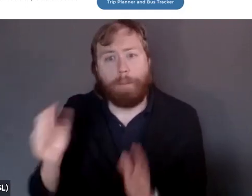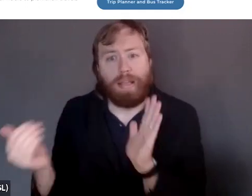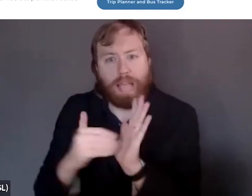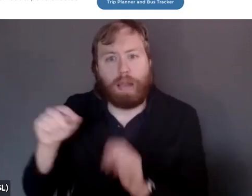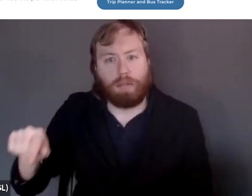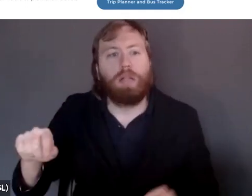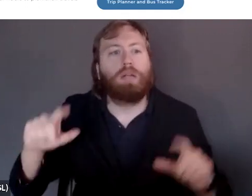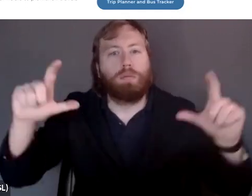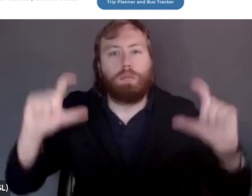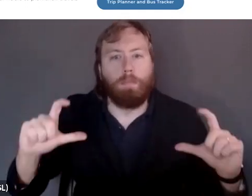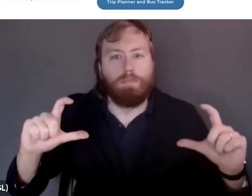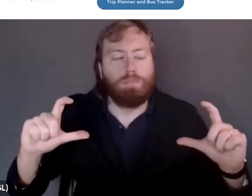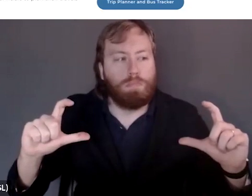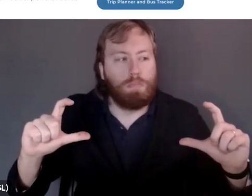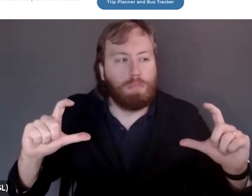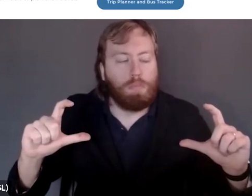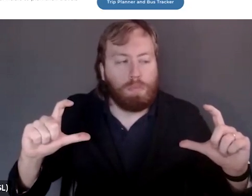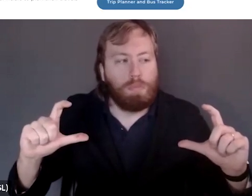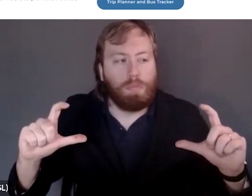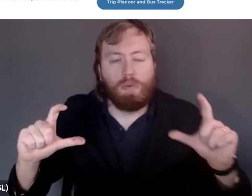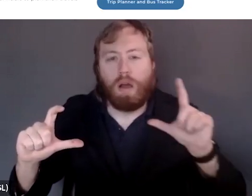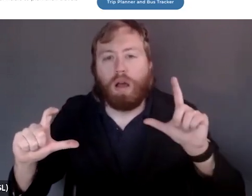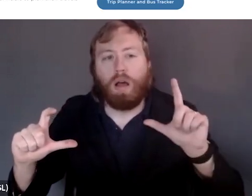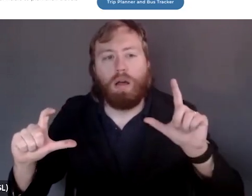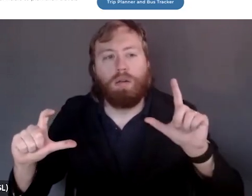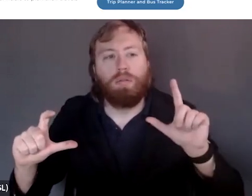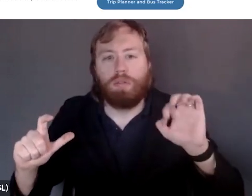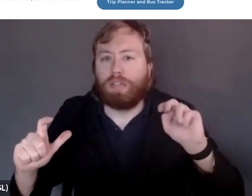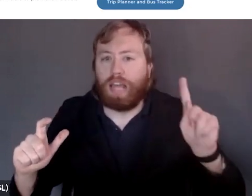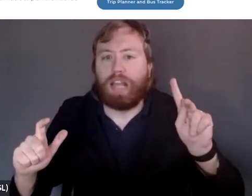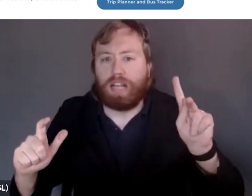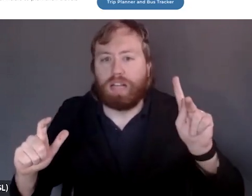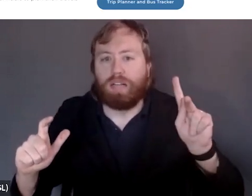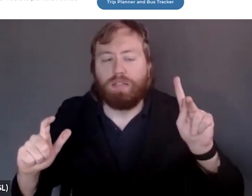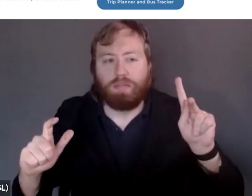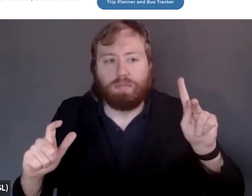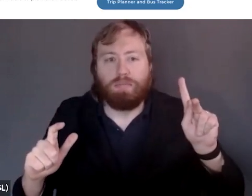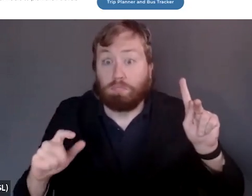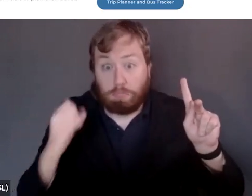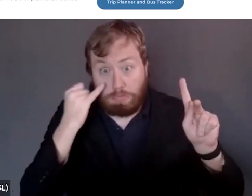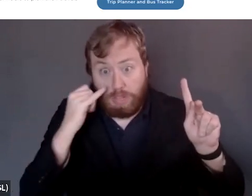That link, if we clicked it, would take us to the- or use the Enter key, would take us to the home page.